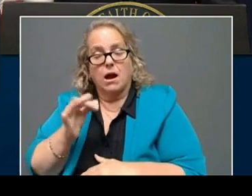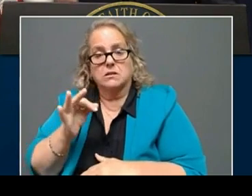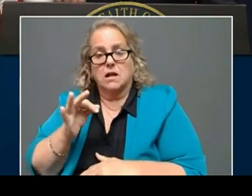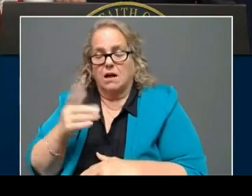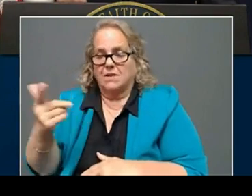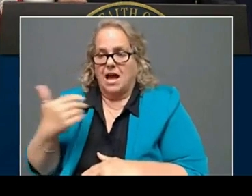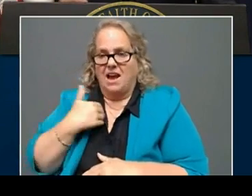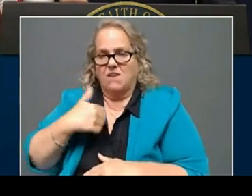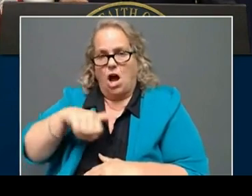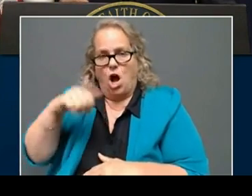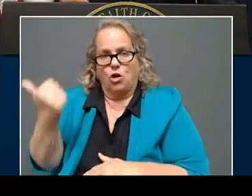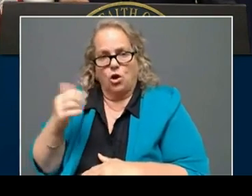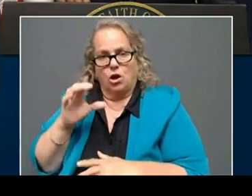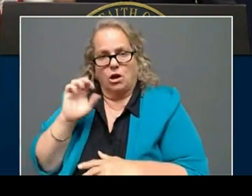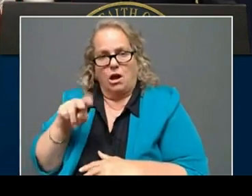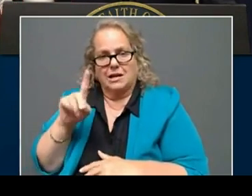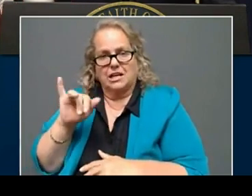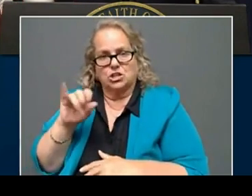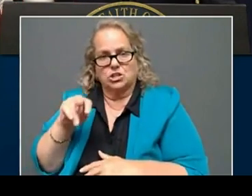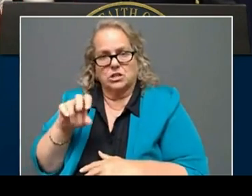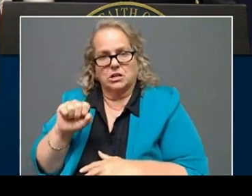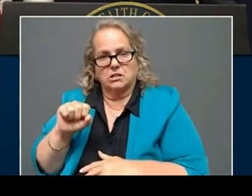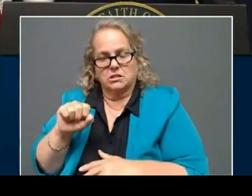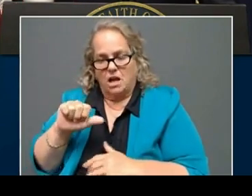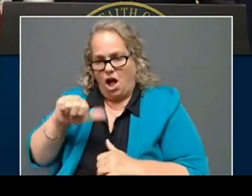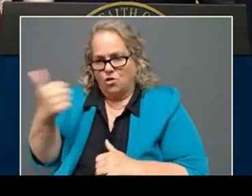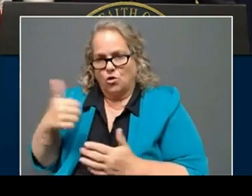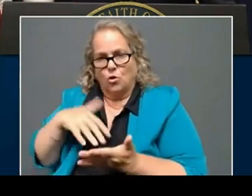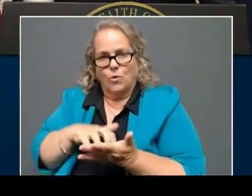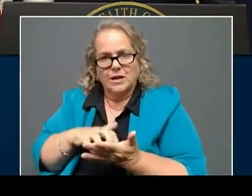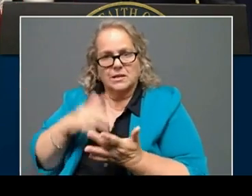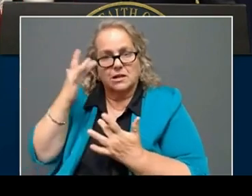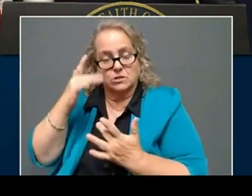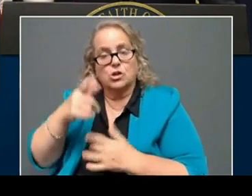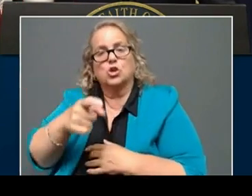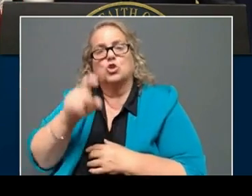earlier, we believe that you should also be wearing a mask. At this point.